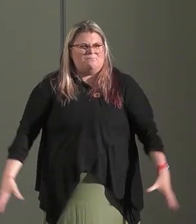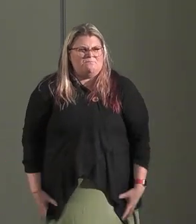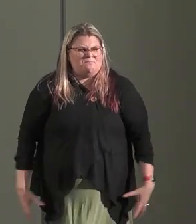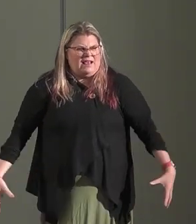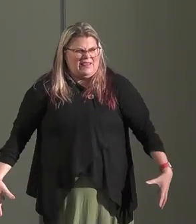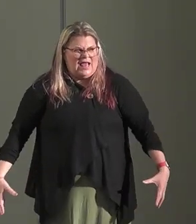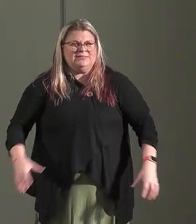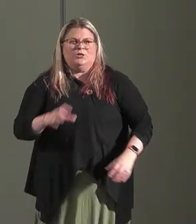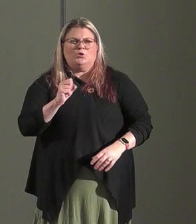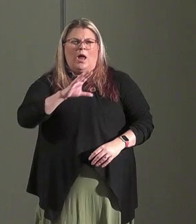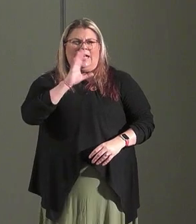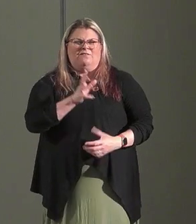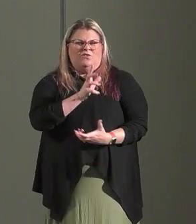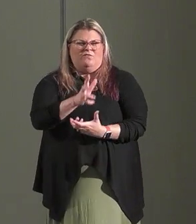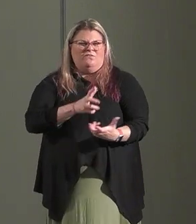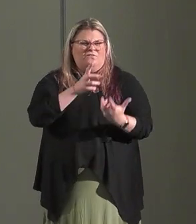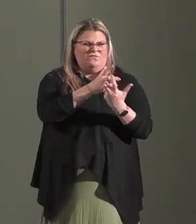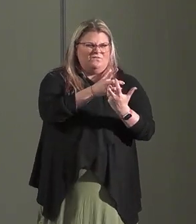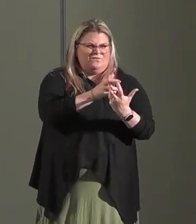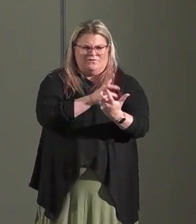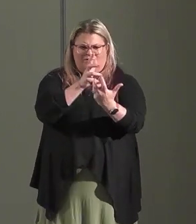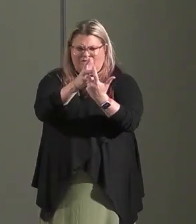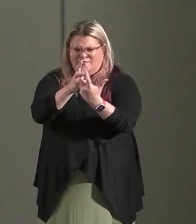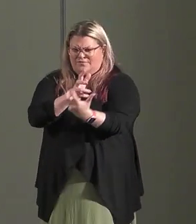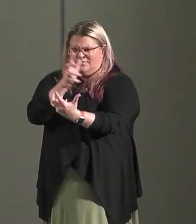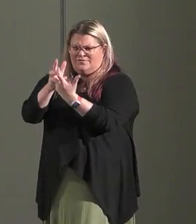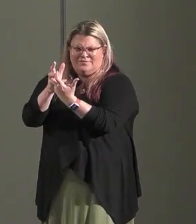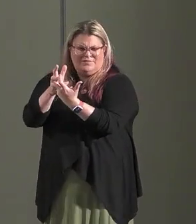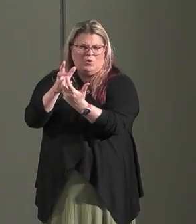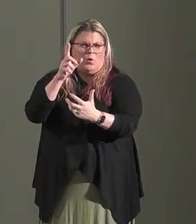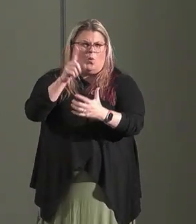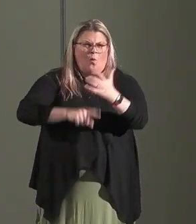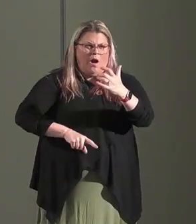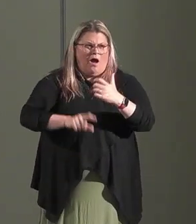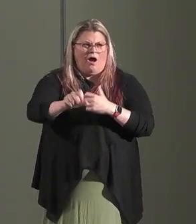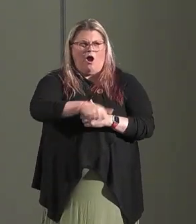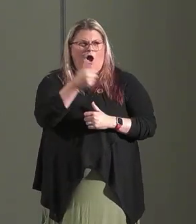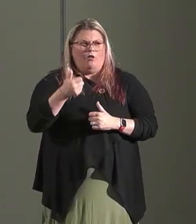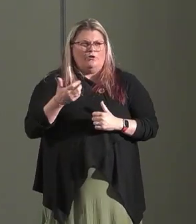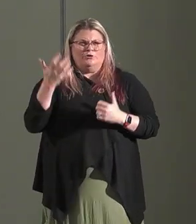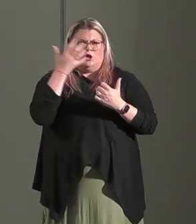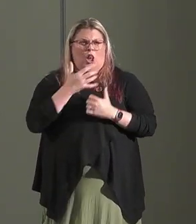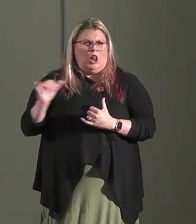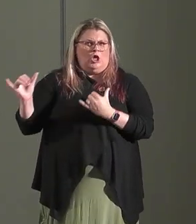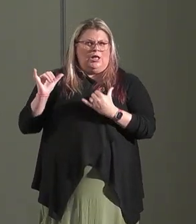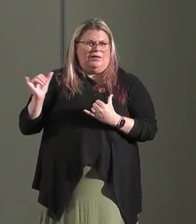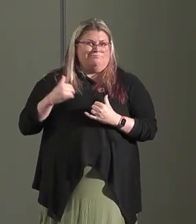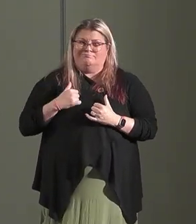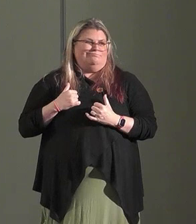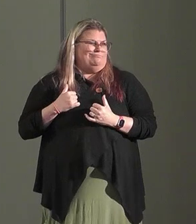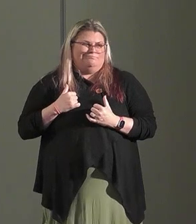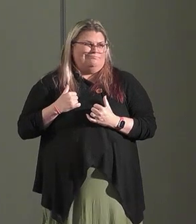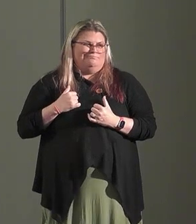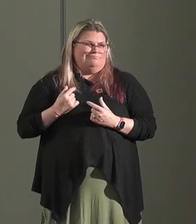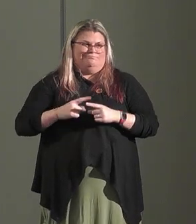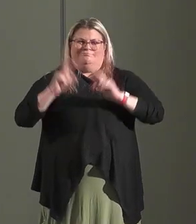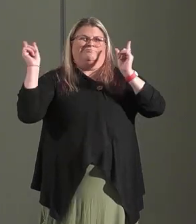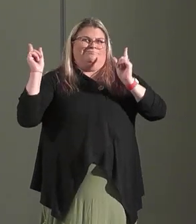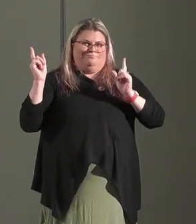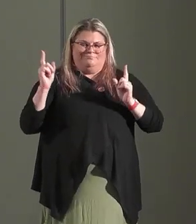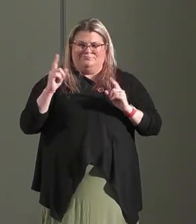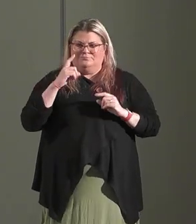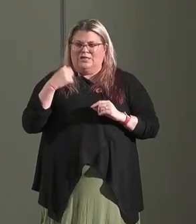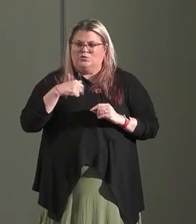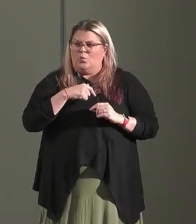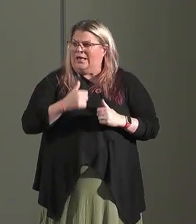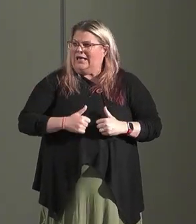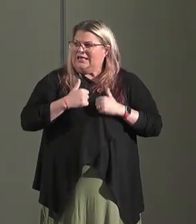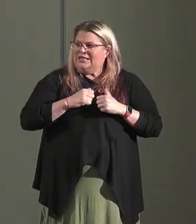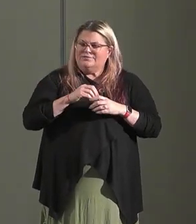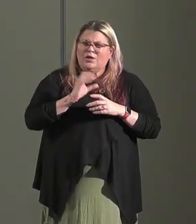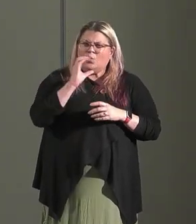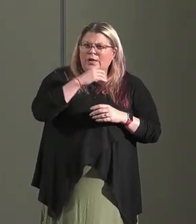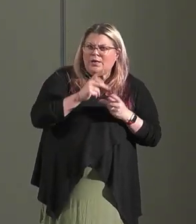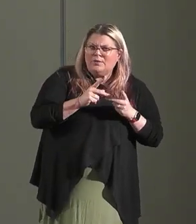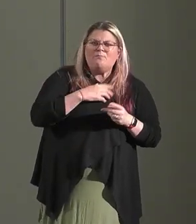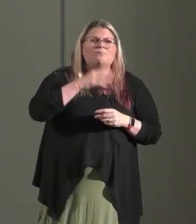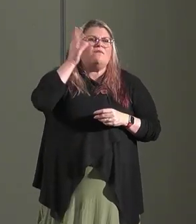never fit in with others around me looked like. We lived in weird places. My father was military